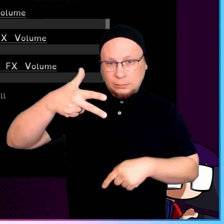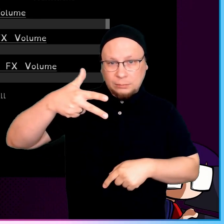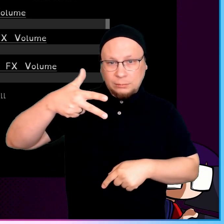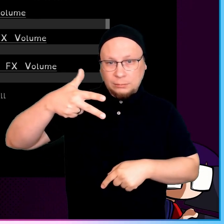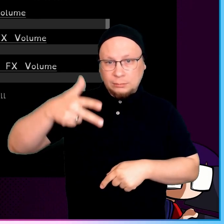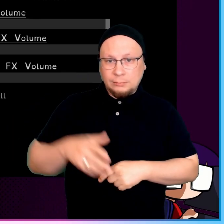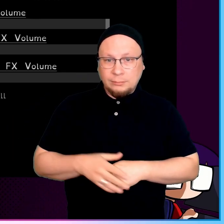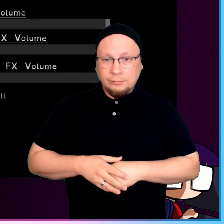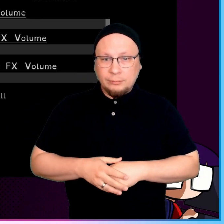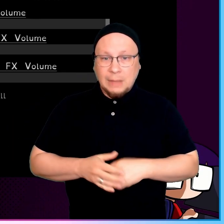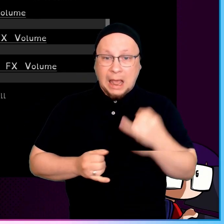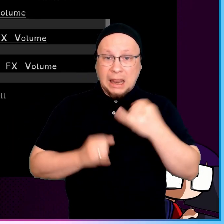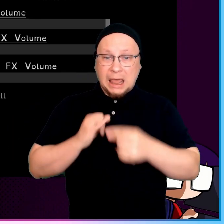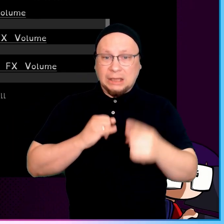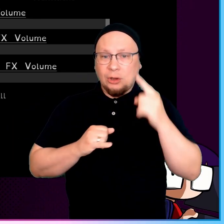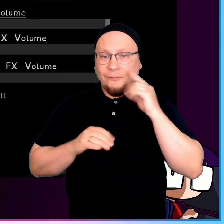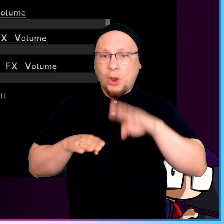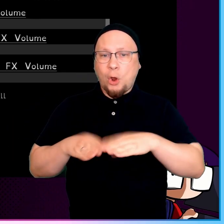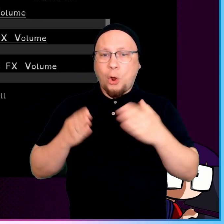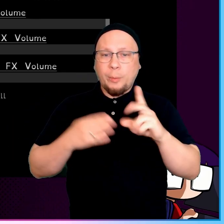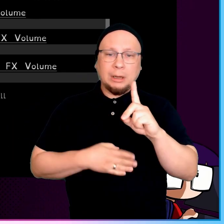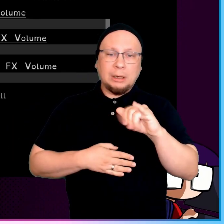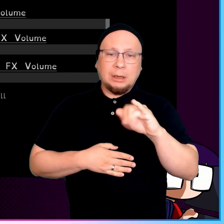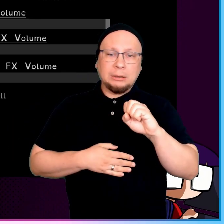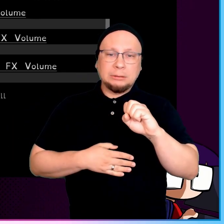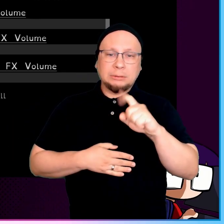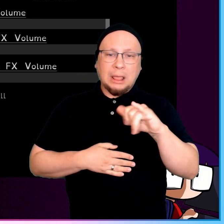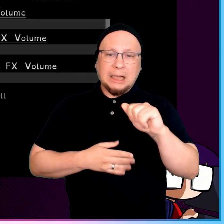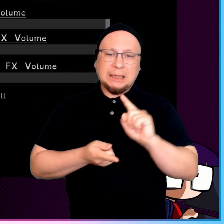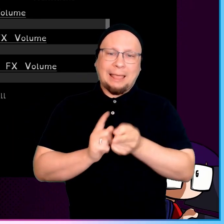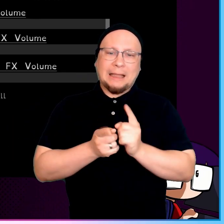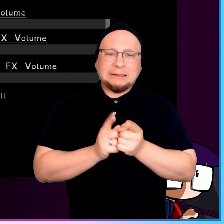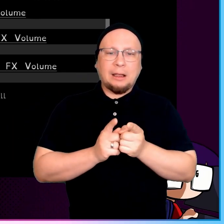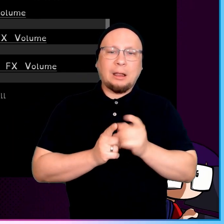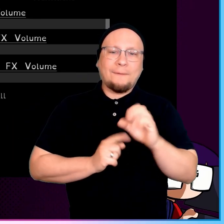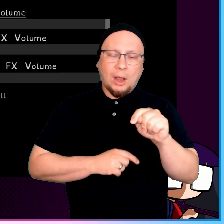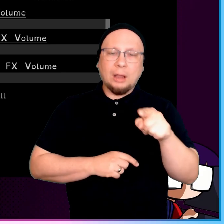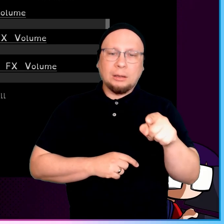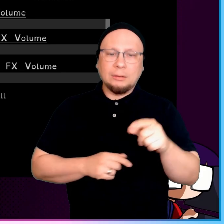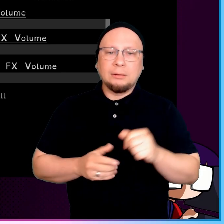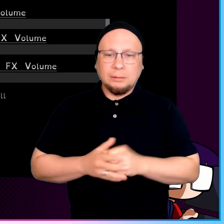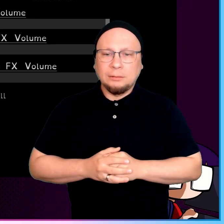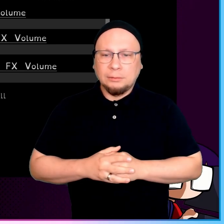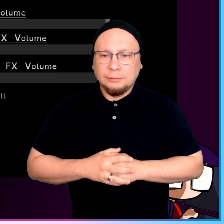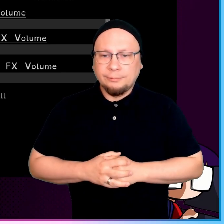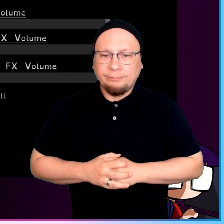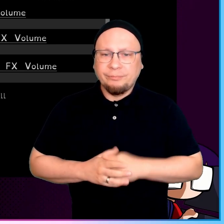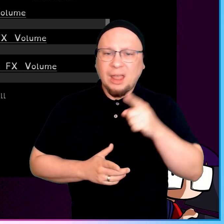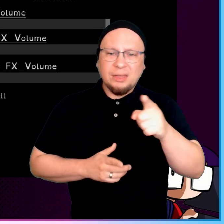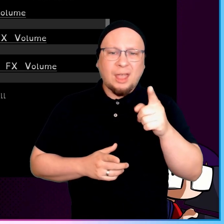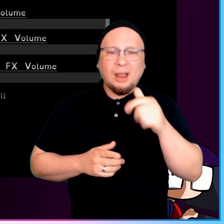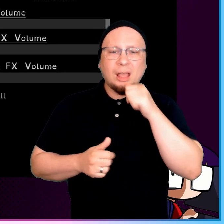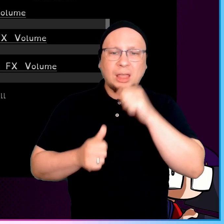and the standard OpenDyslexia font. These changes carry through to user interfaces, dialogue boxes, and more.